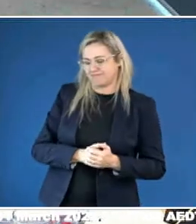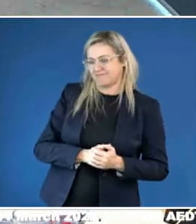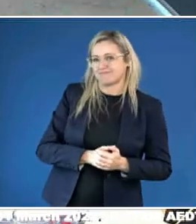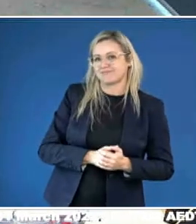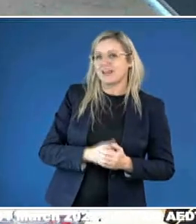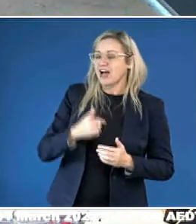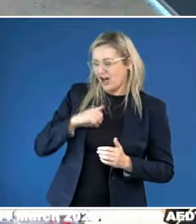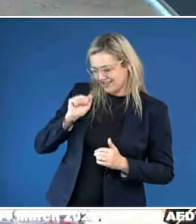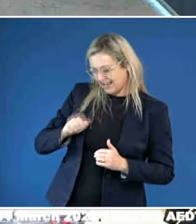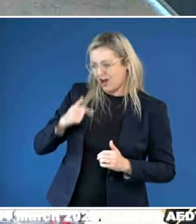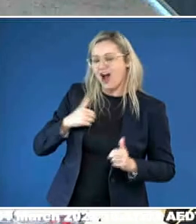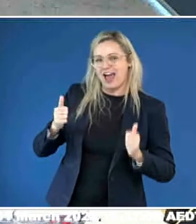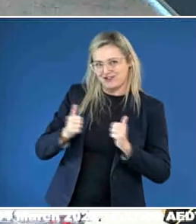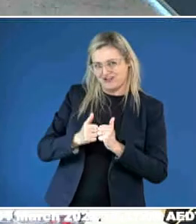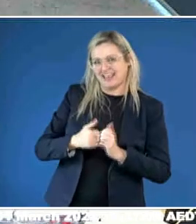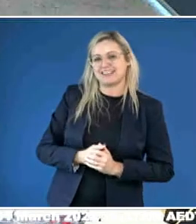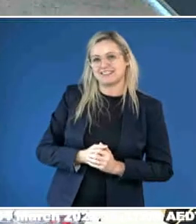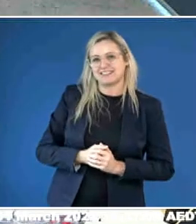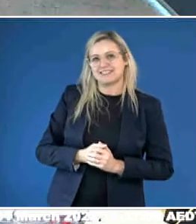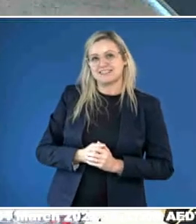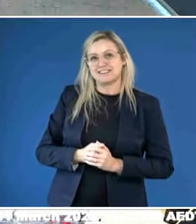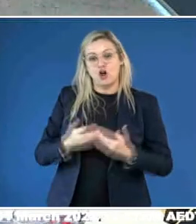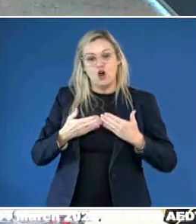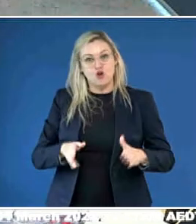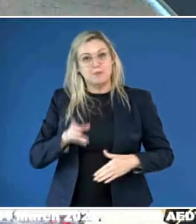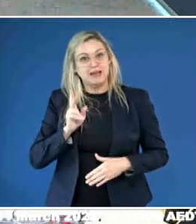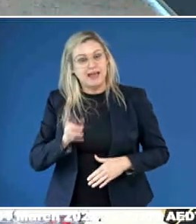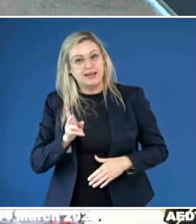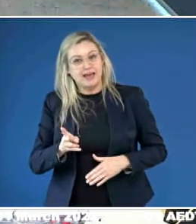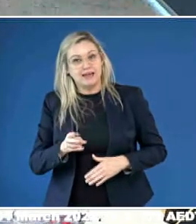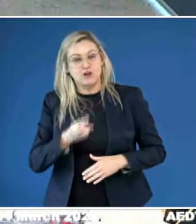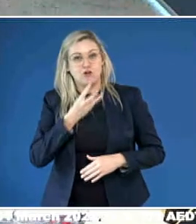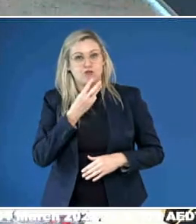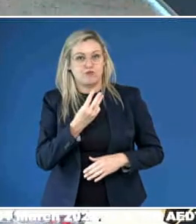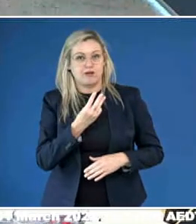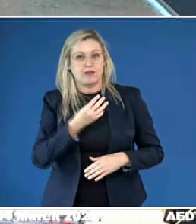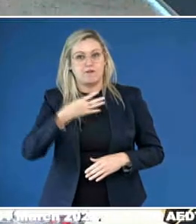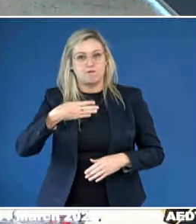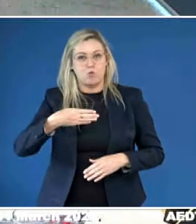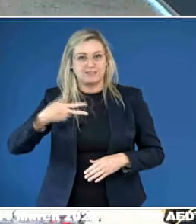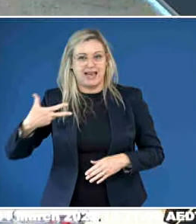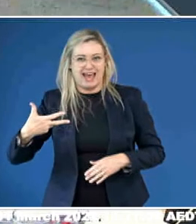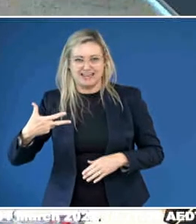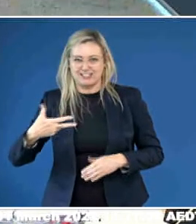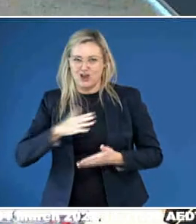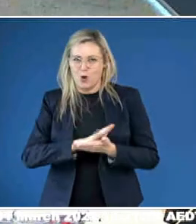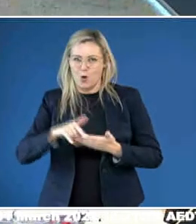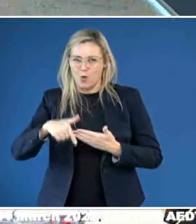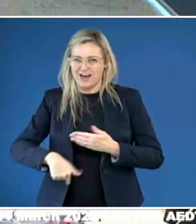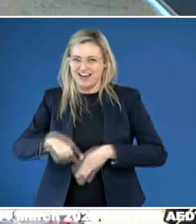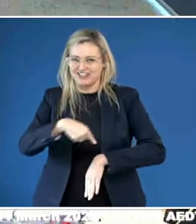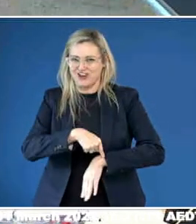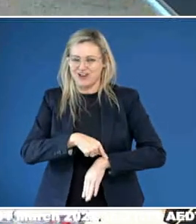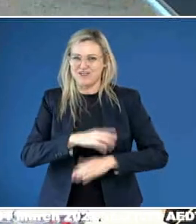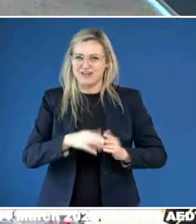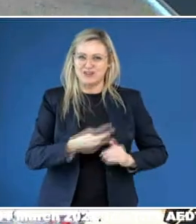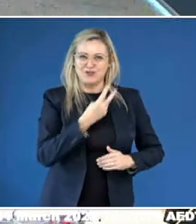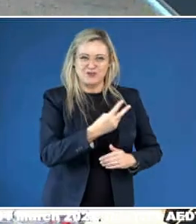Yes, all right. We will come back at 3:48 Hobart time, 2:48 Brisbane time.